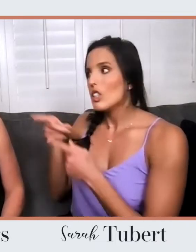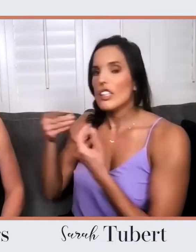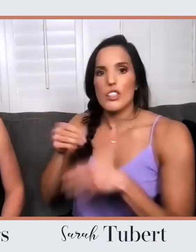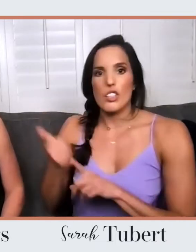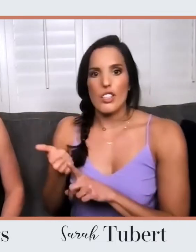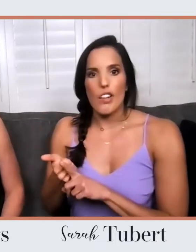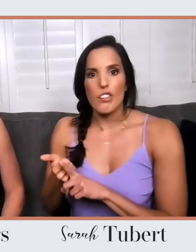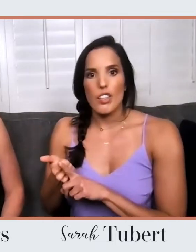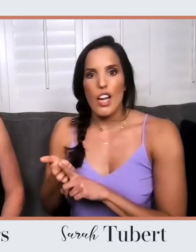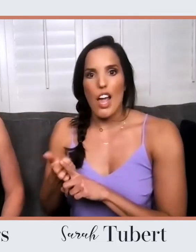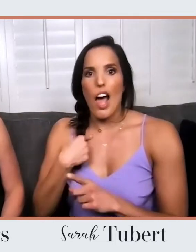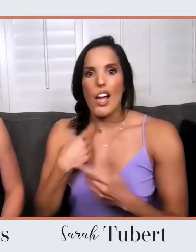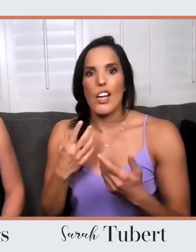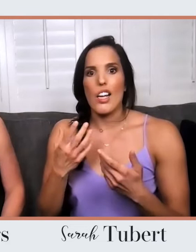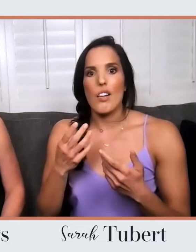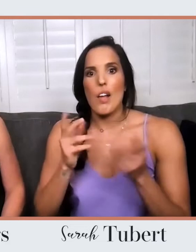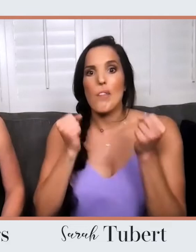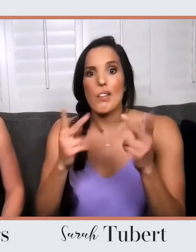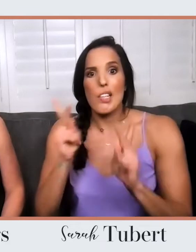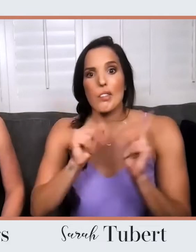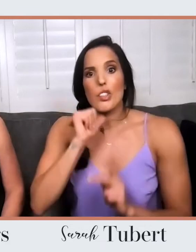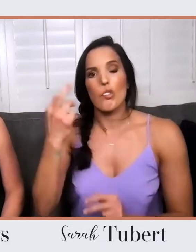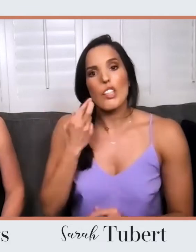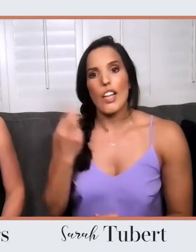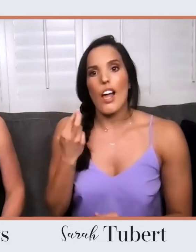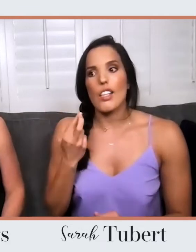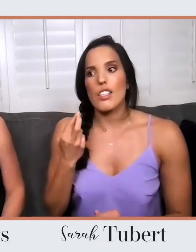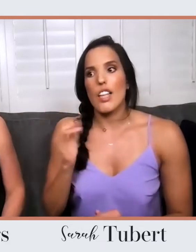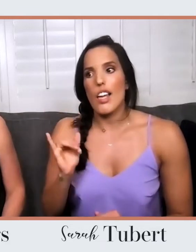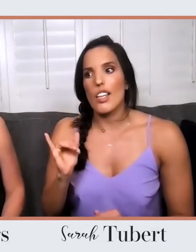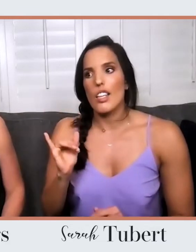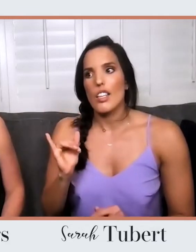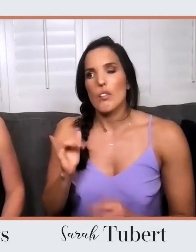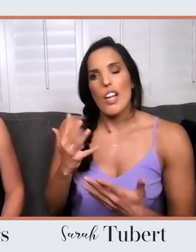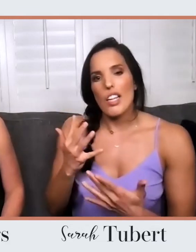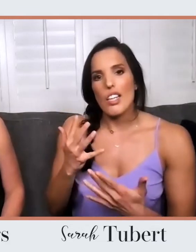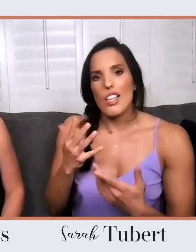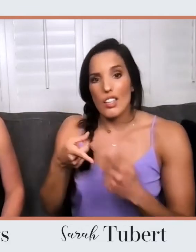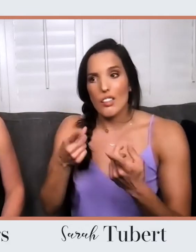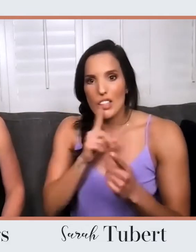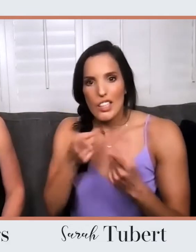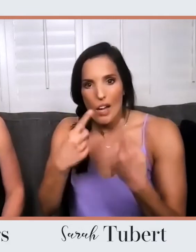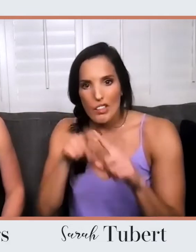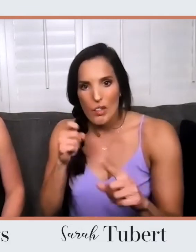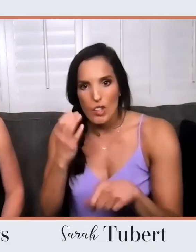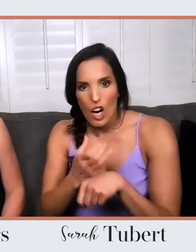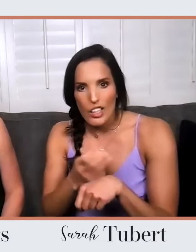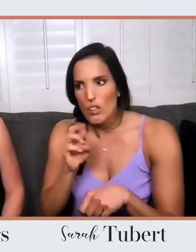she loses herself and I, and many people don't realize like, wait, is that really coming from Carly?